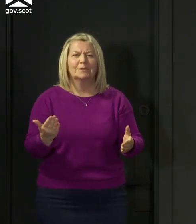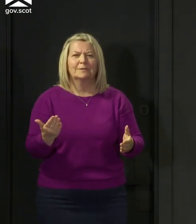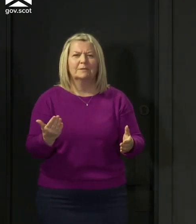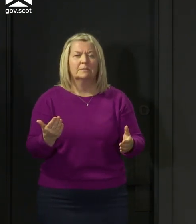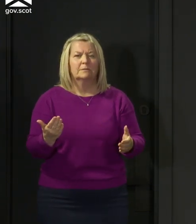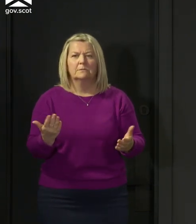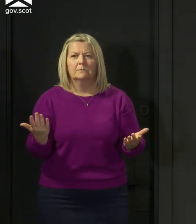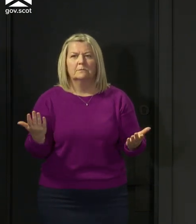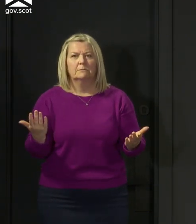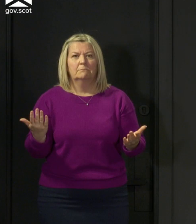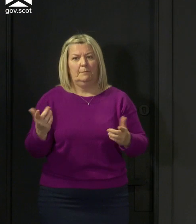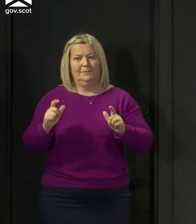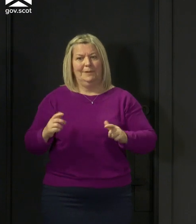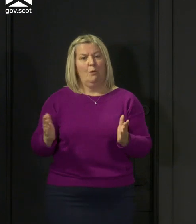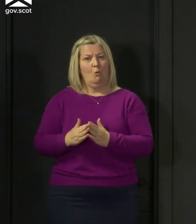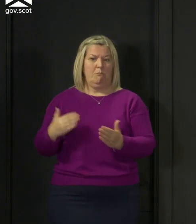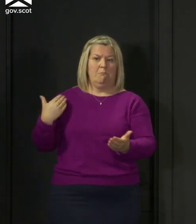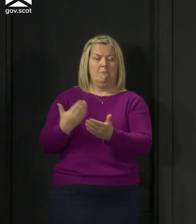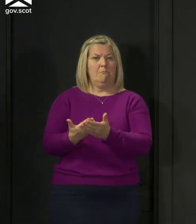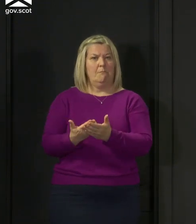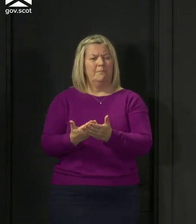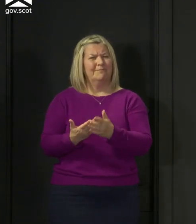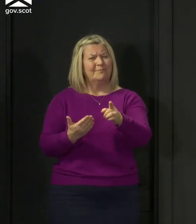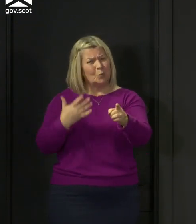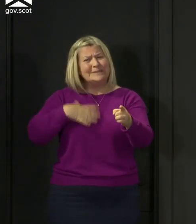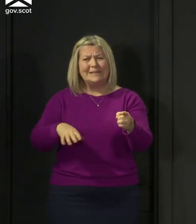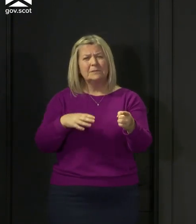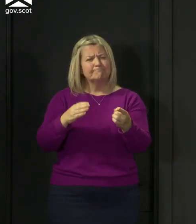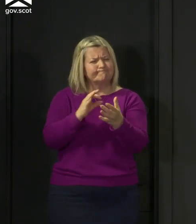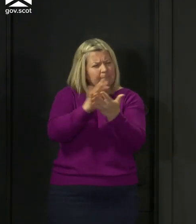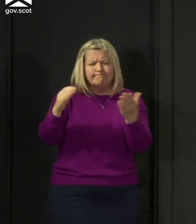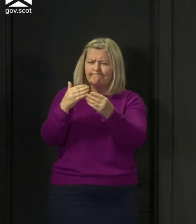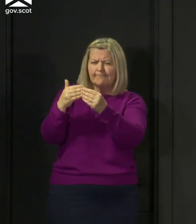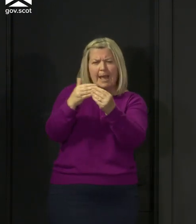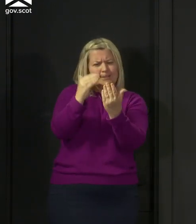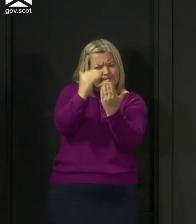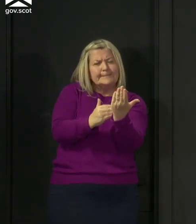working so far', before the guidance on what a safe working environment is has been published.